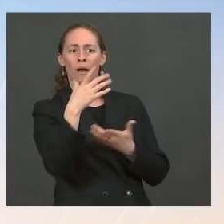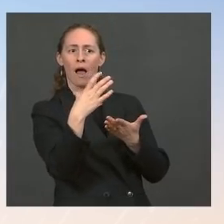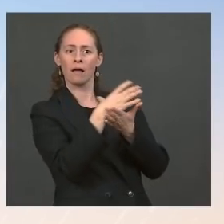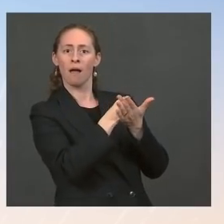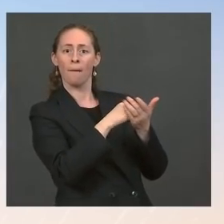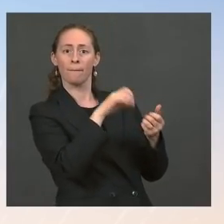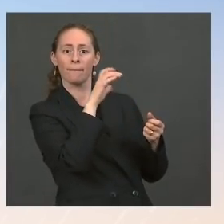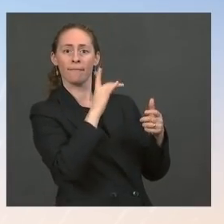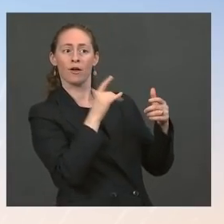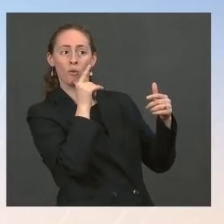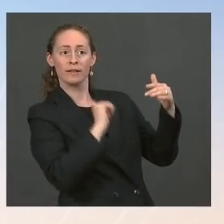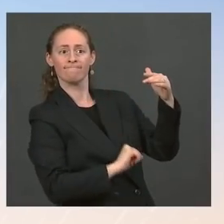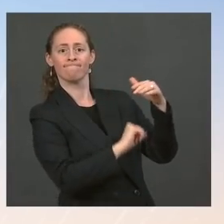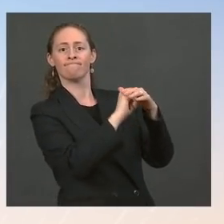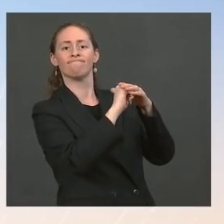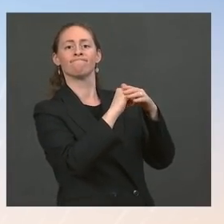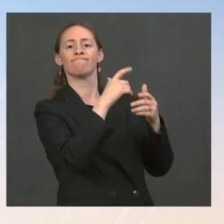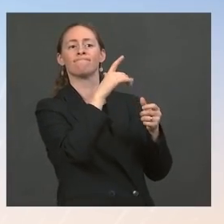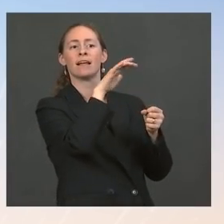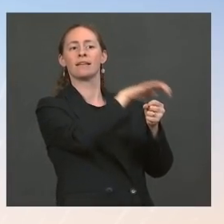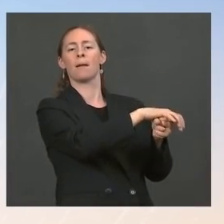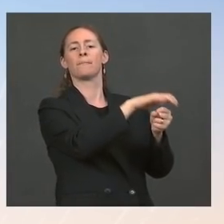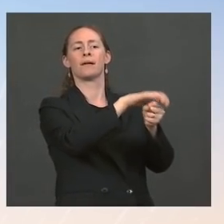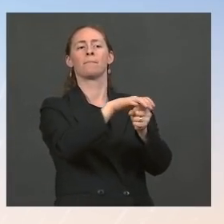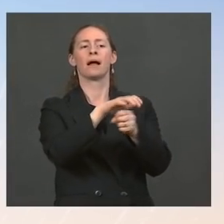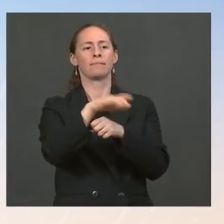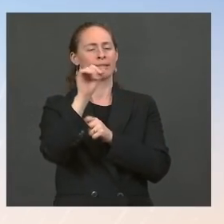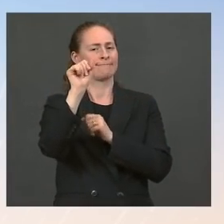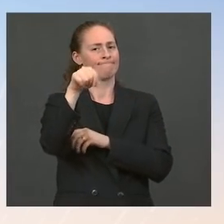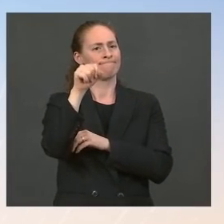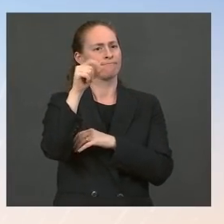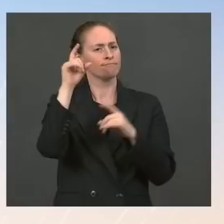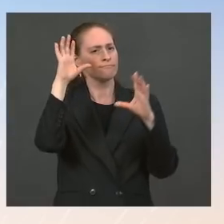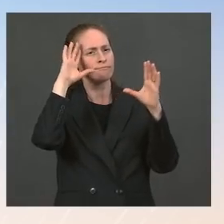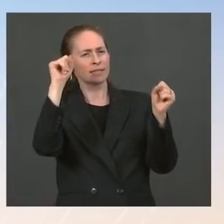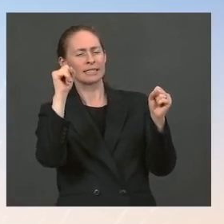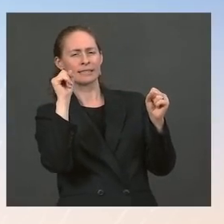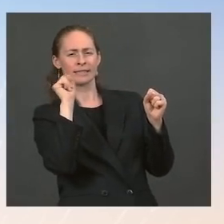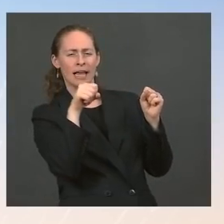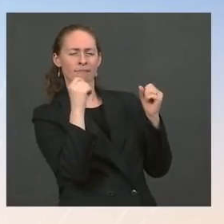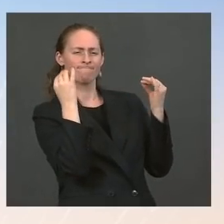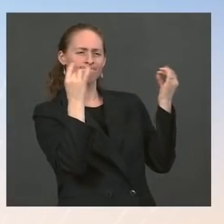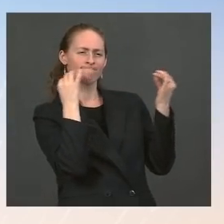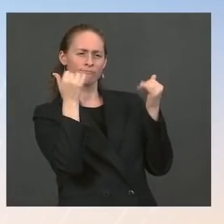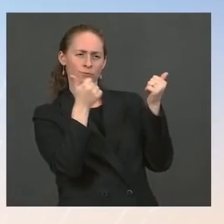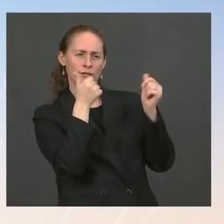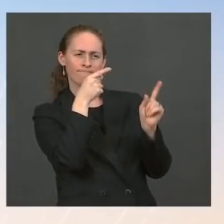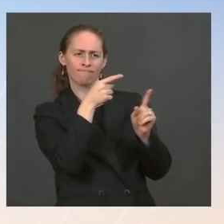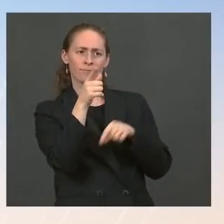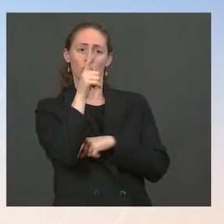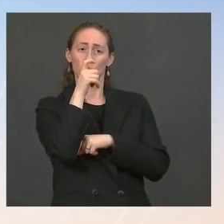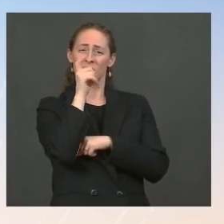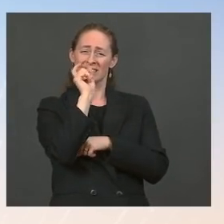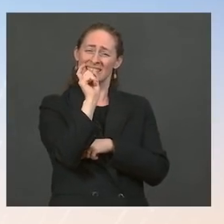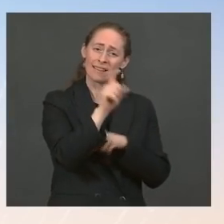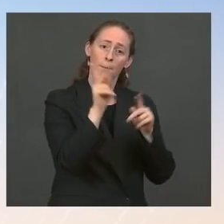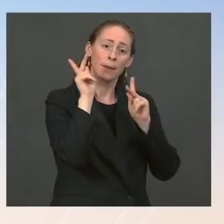and focusing the President's proposals, in some areas, on people who need help the most, under a certain income,